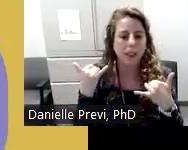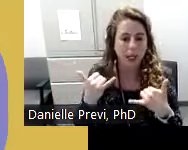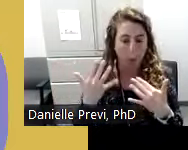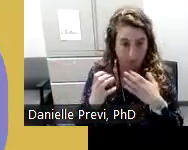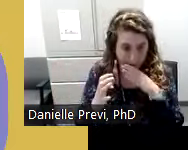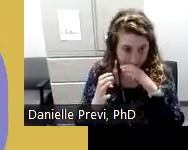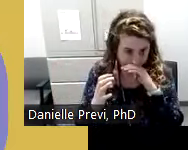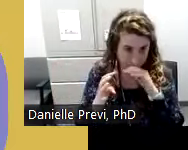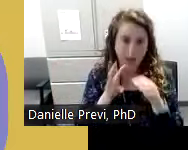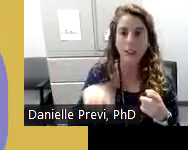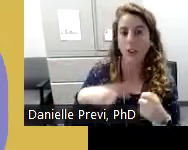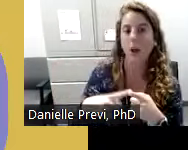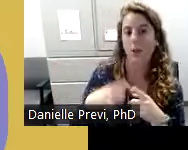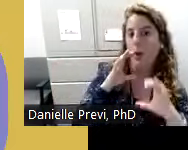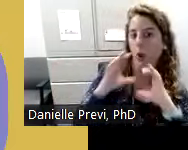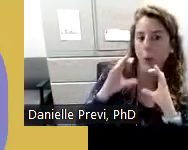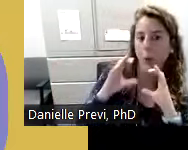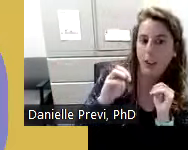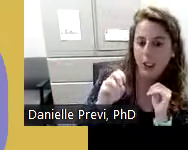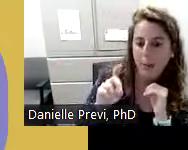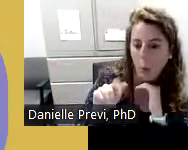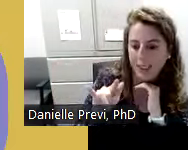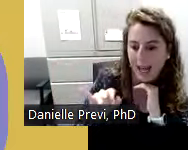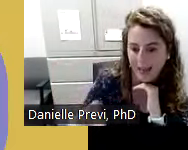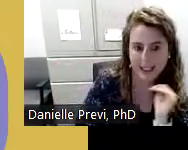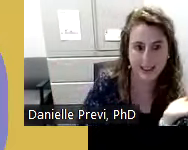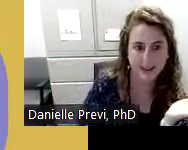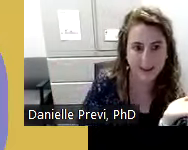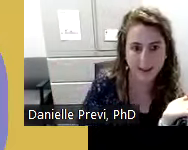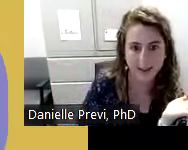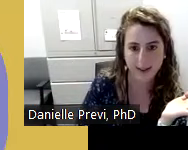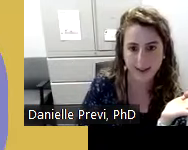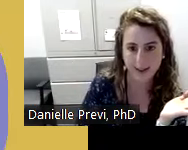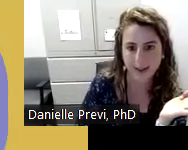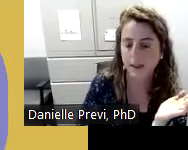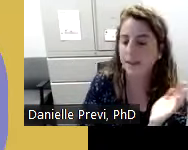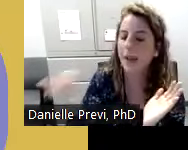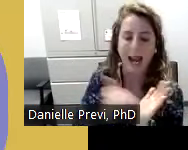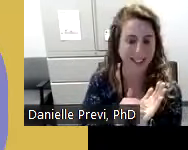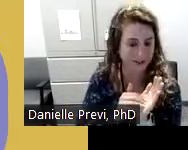Okay, now I do want to talk a little bit about communication modalities within